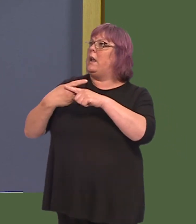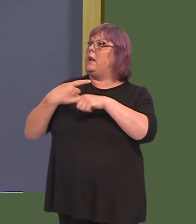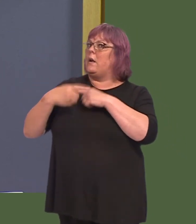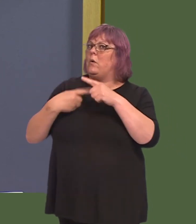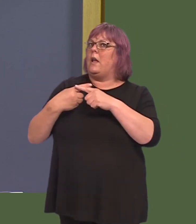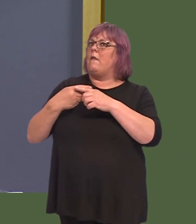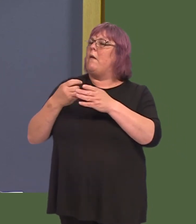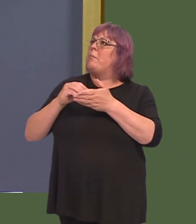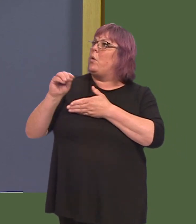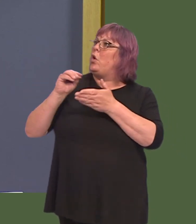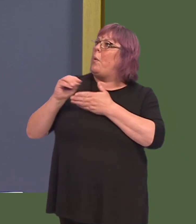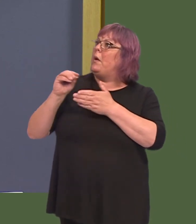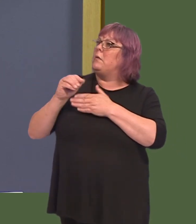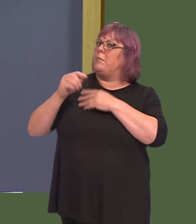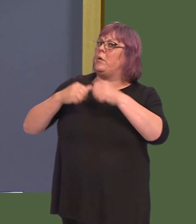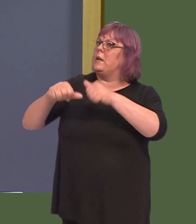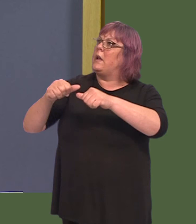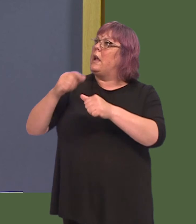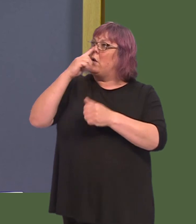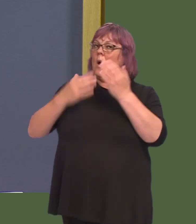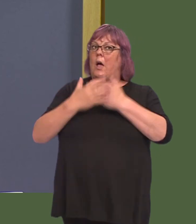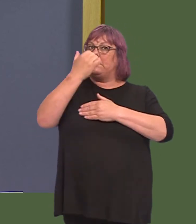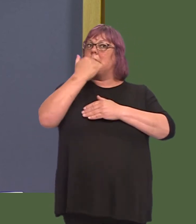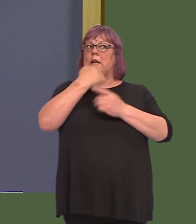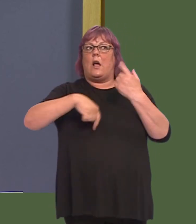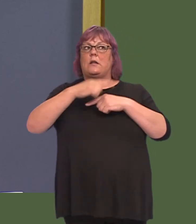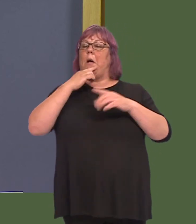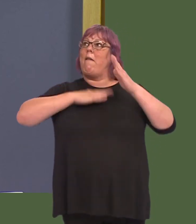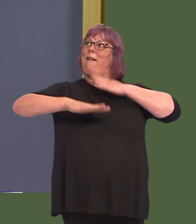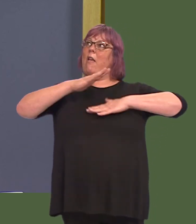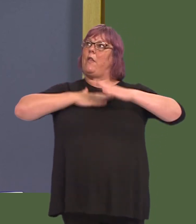will you update the Assembly on the adoption of the code of practice on ethical employment